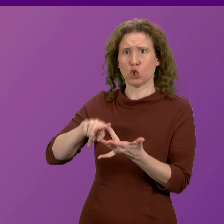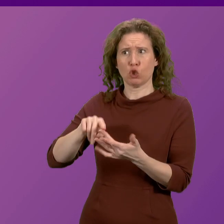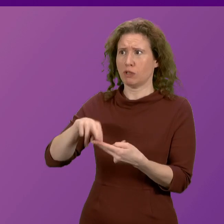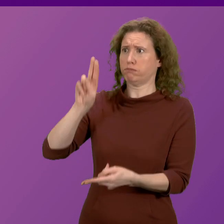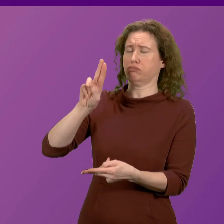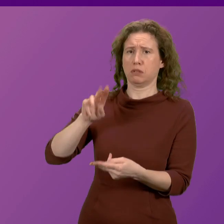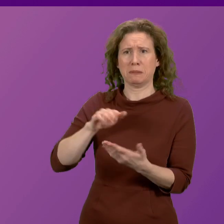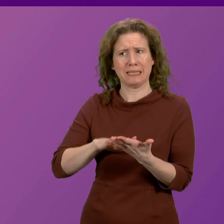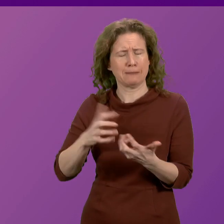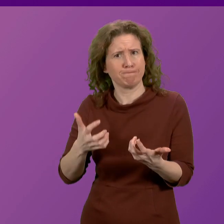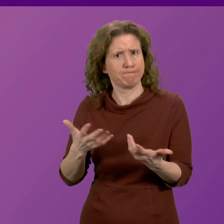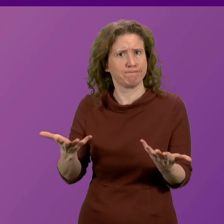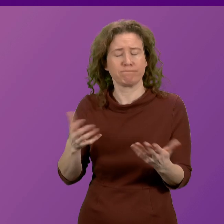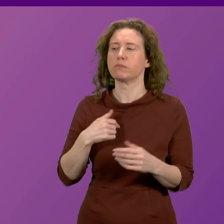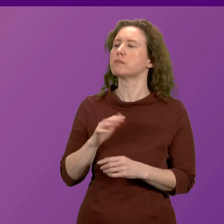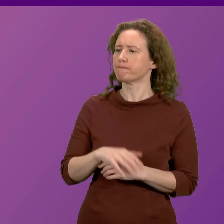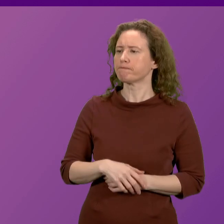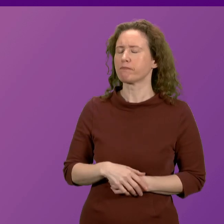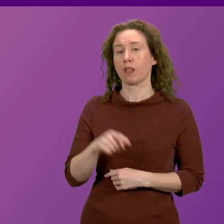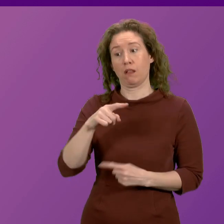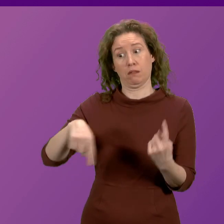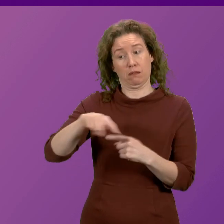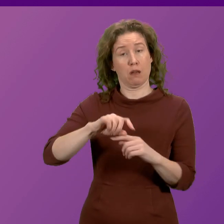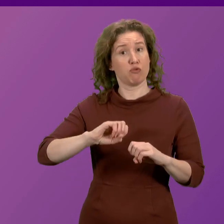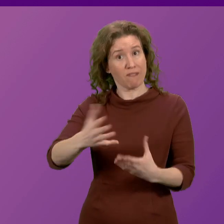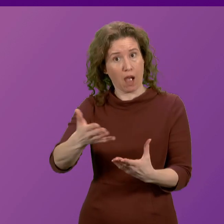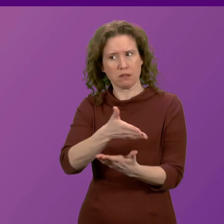Not-for-profit social care providers play a vital role in delivering care across Scotland, and I am